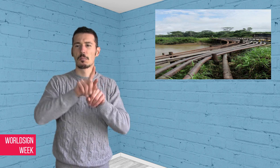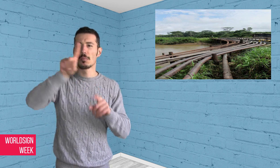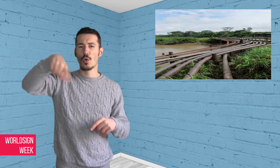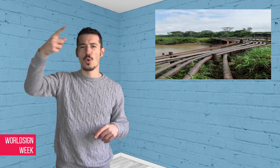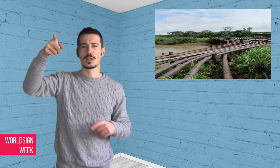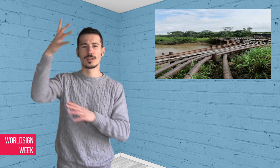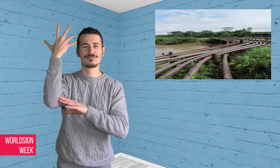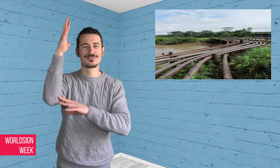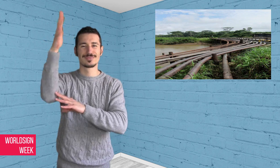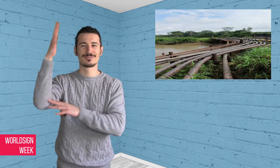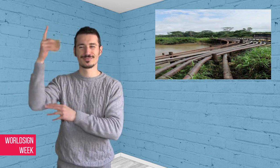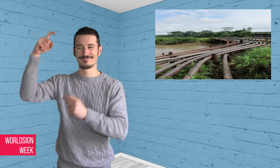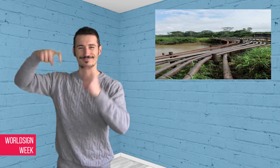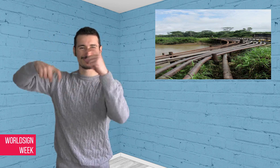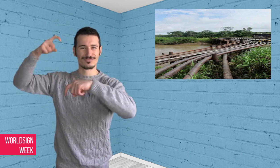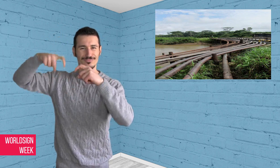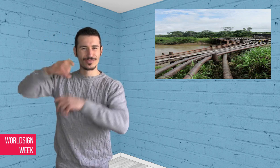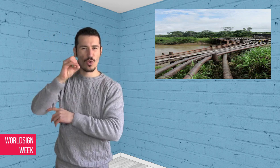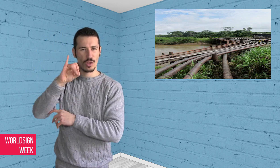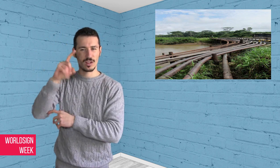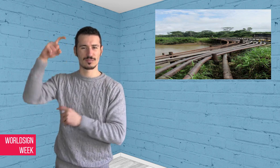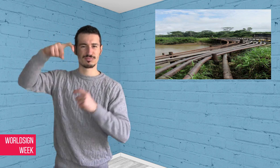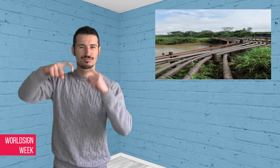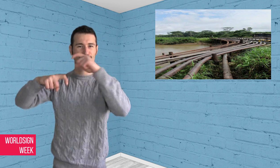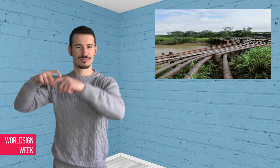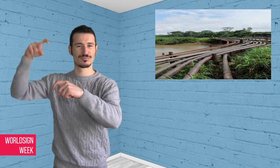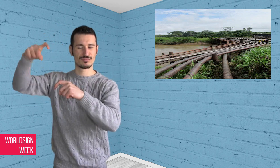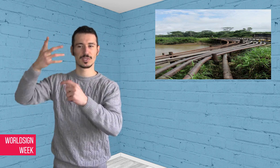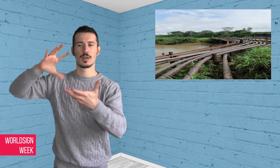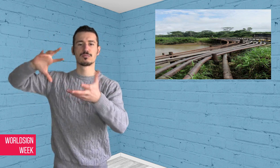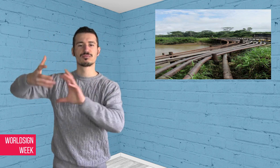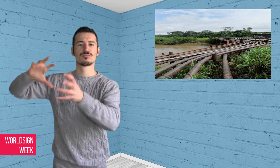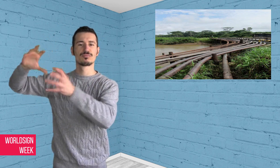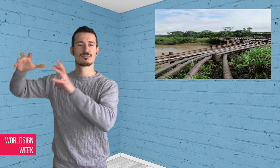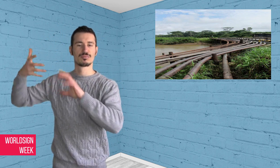it destroyed many other rainforests in